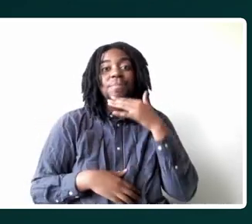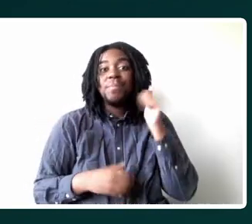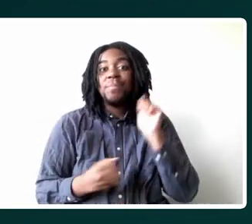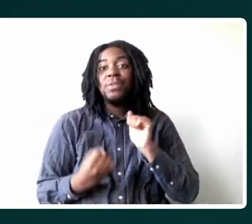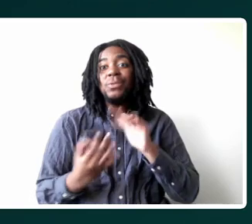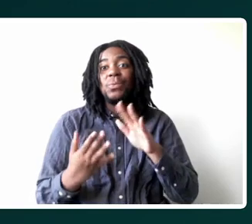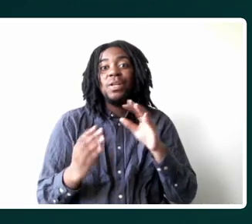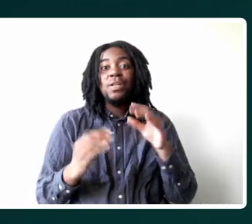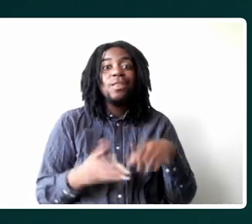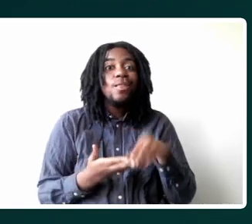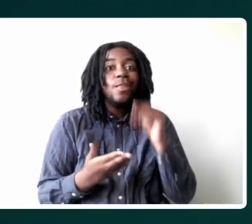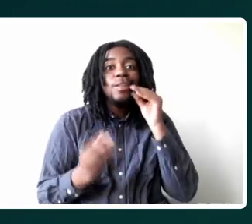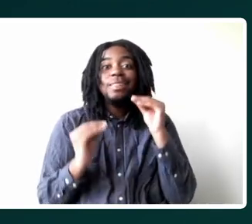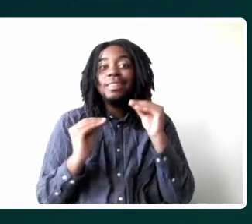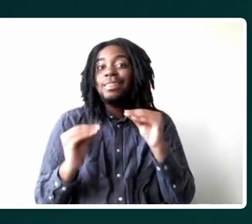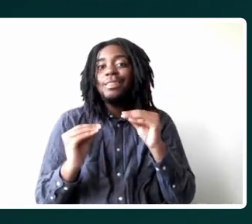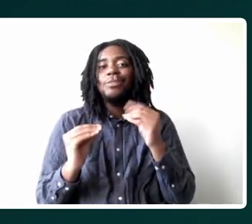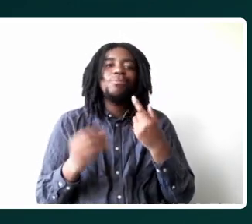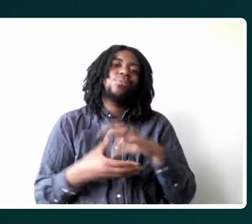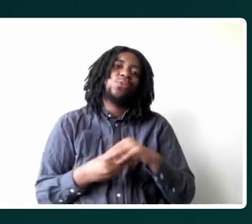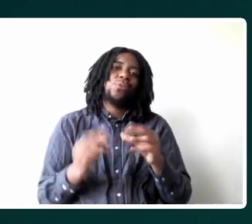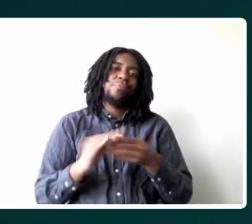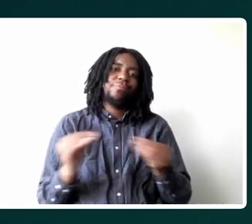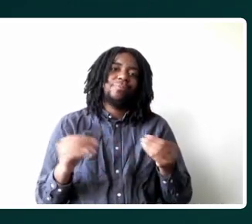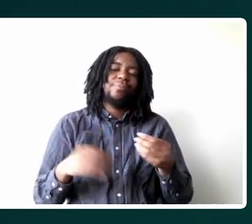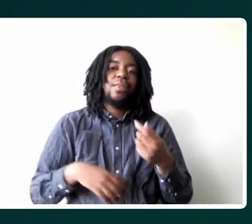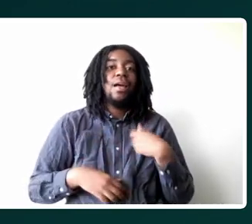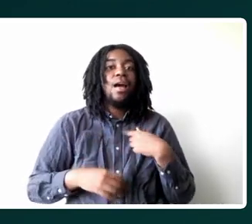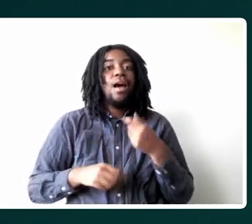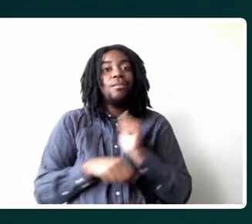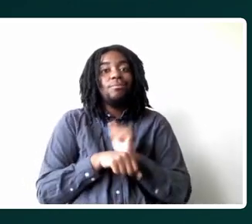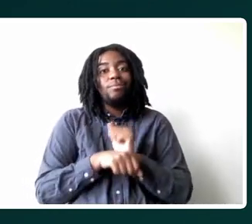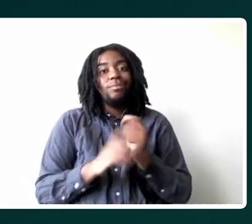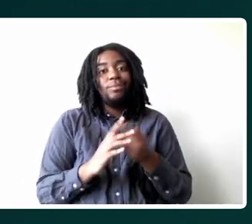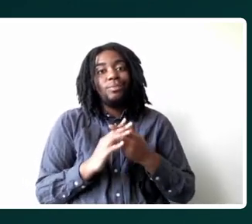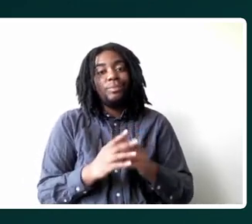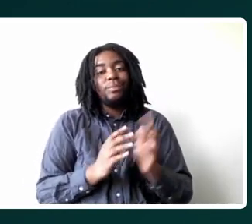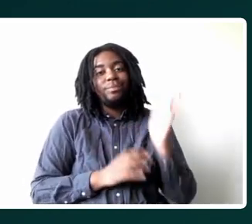When I started this role nine years ago, one of the first programs that I worked on was a weeklong